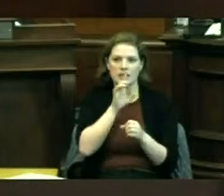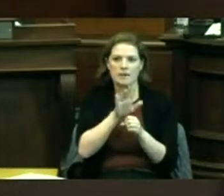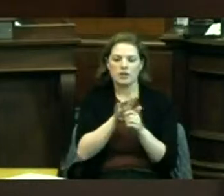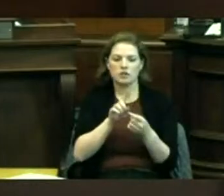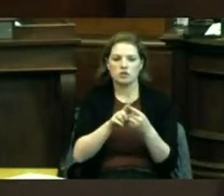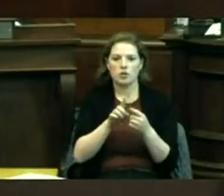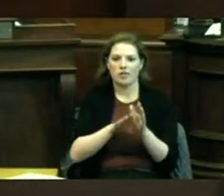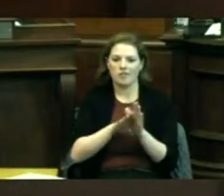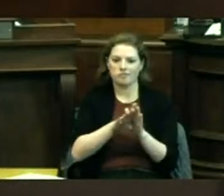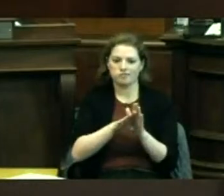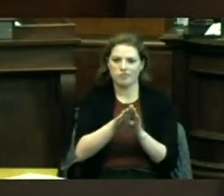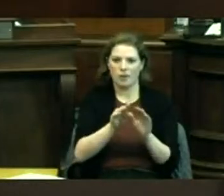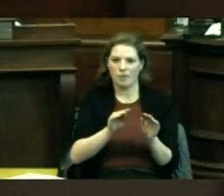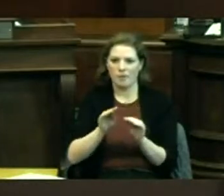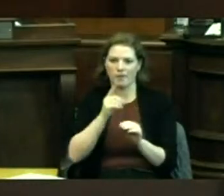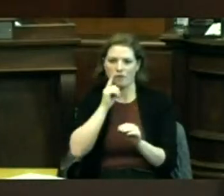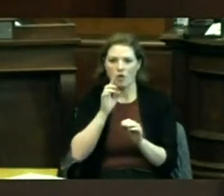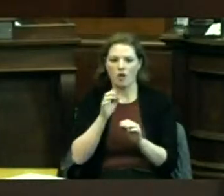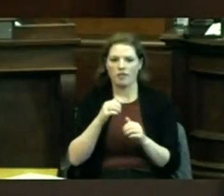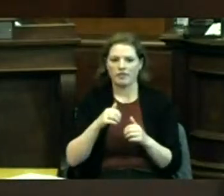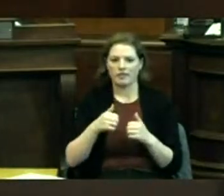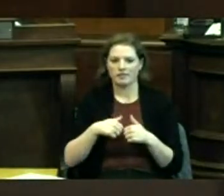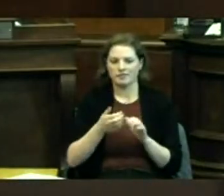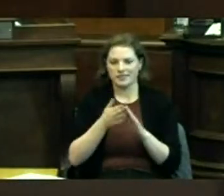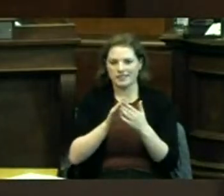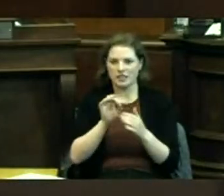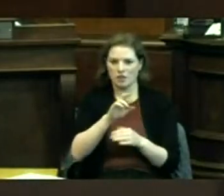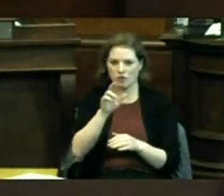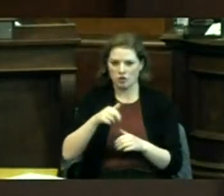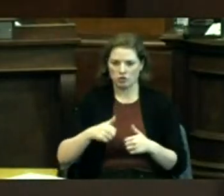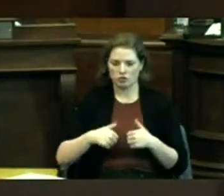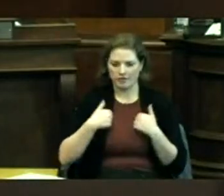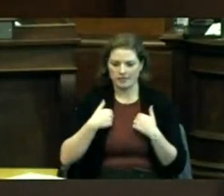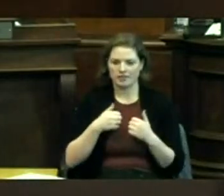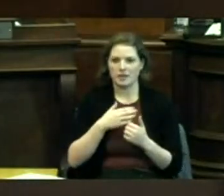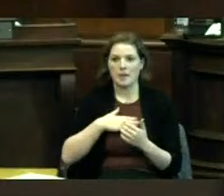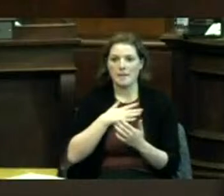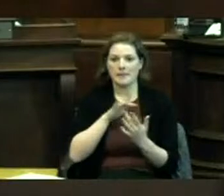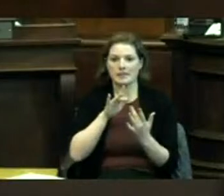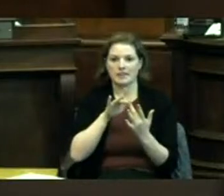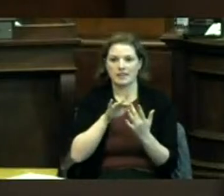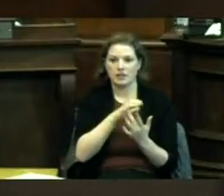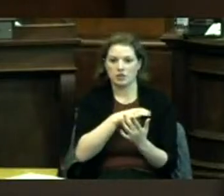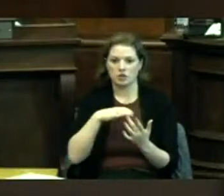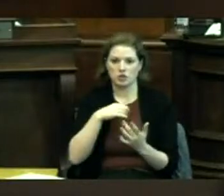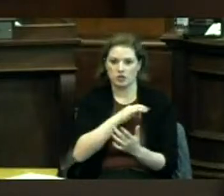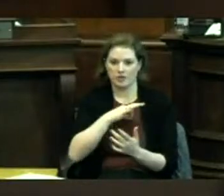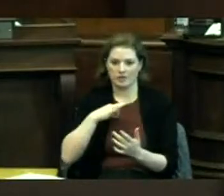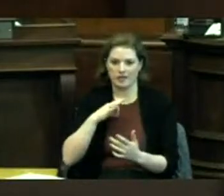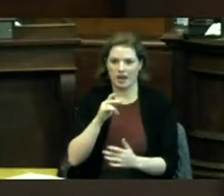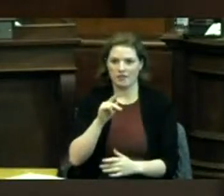how each department is contributing to the upward mobility of the City of